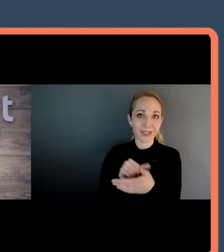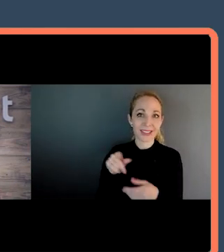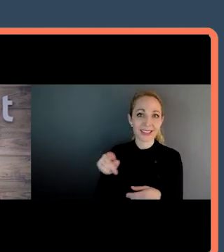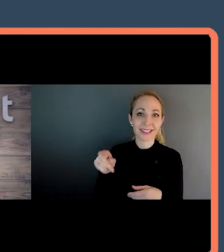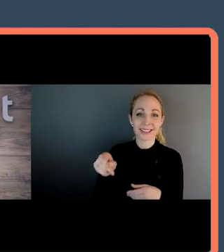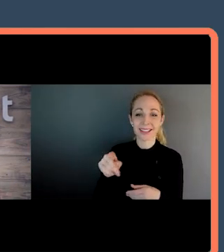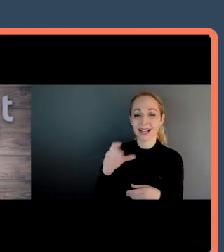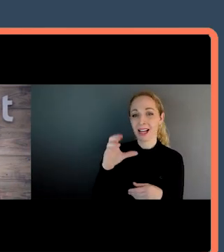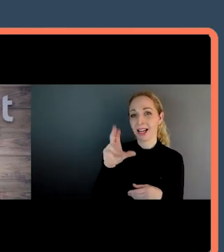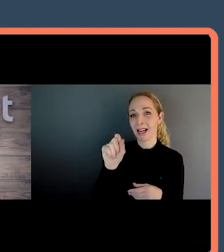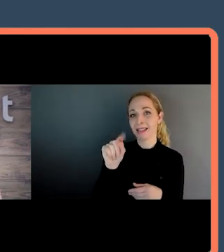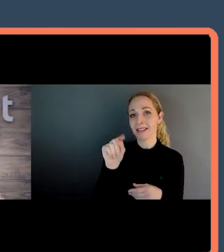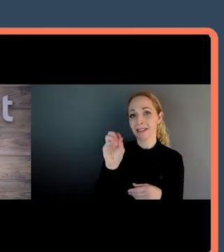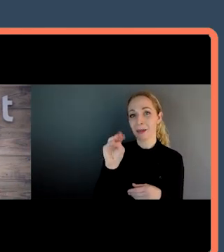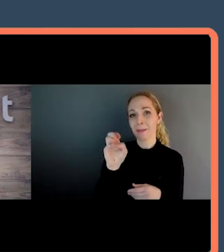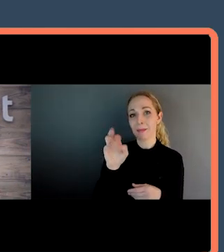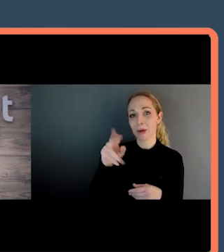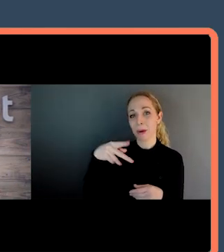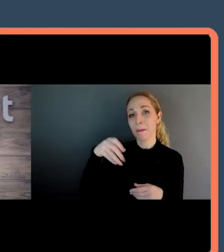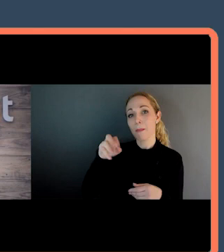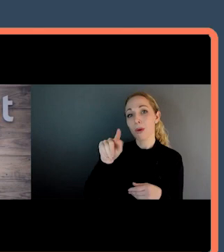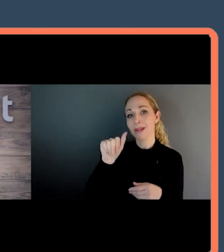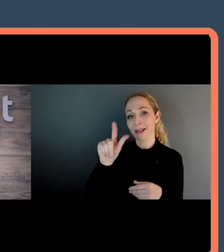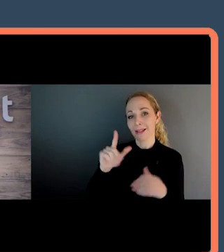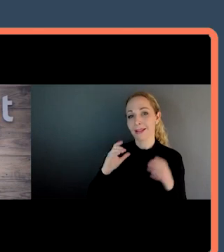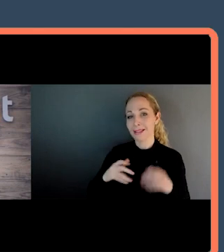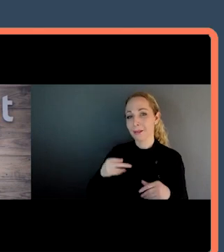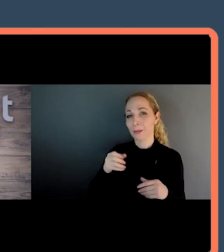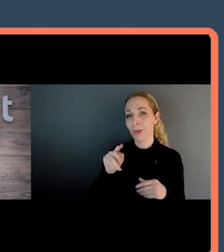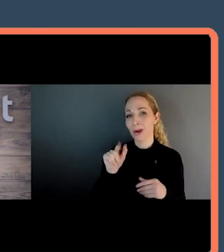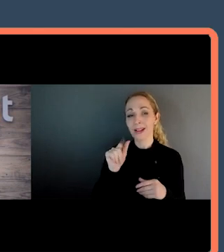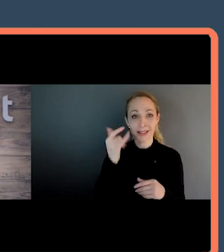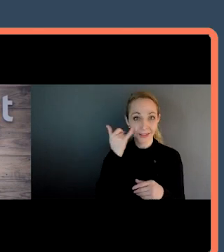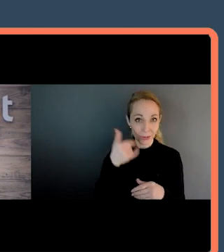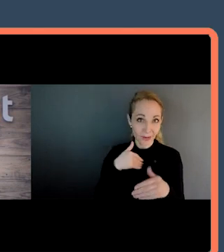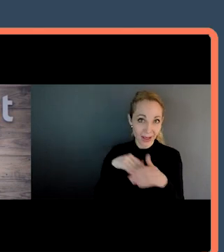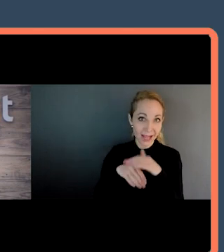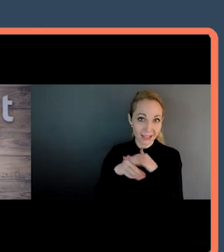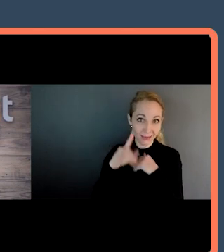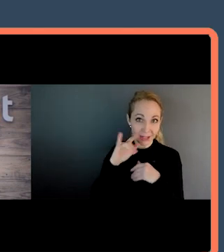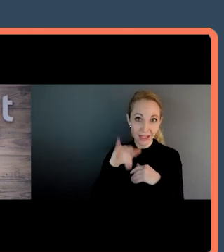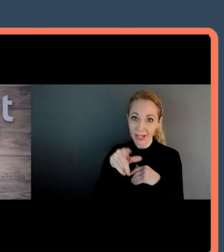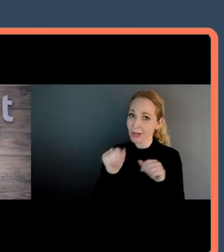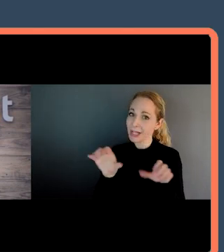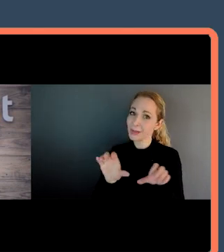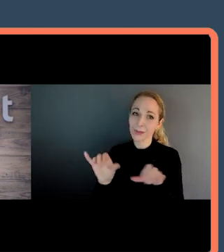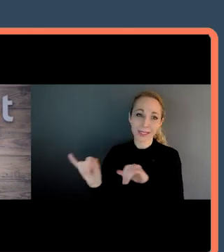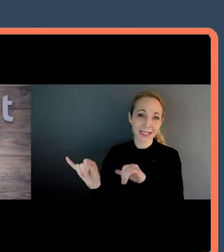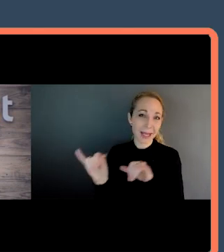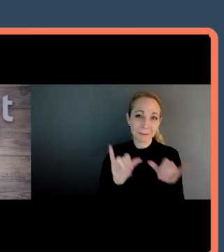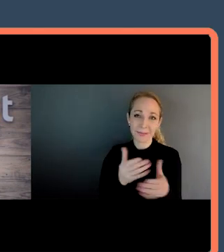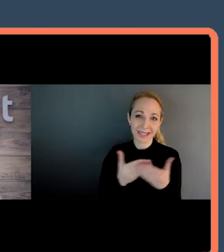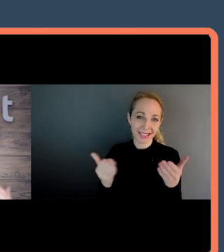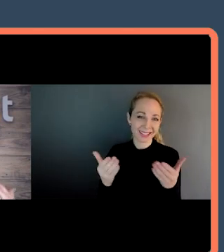SO IF YOU HAVE ACCESS TO CUSTOMER PORTAL YOU COULD DO SAME EXACT THING EASILY.